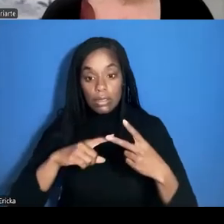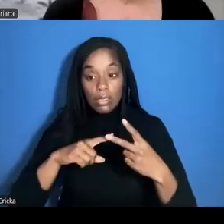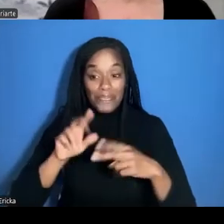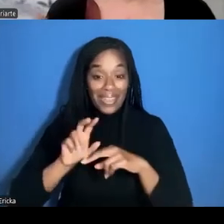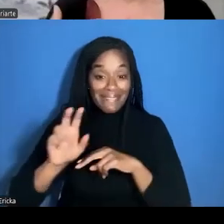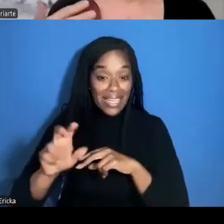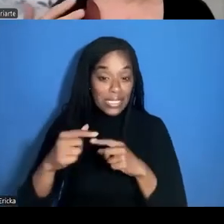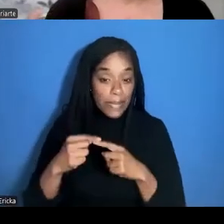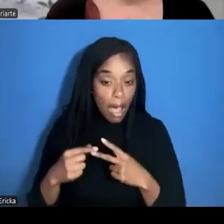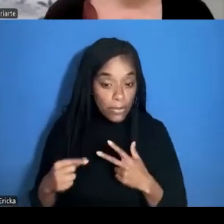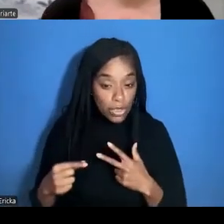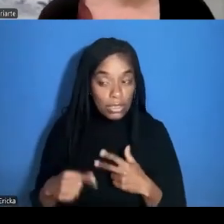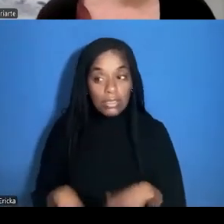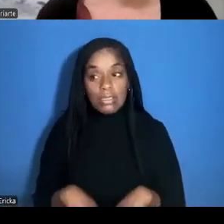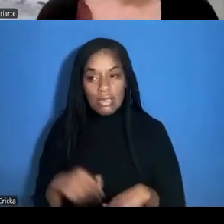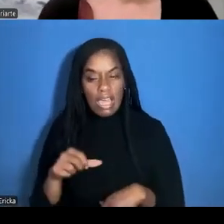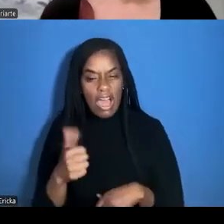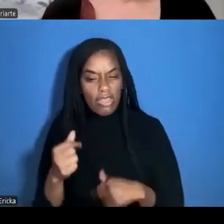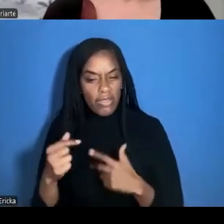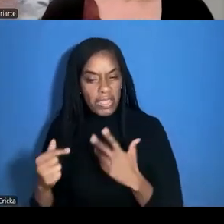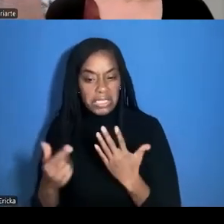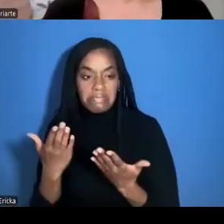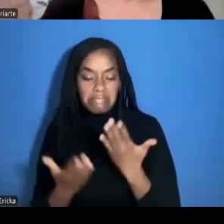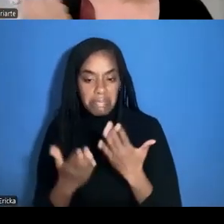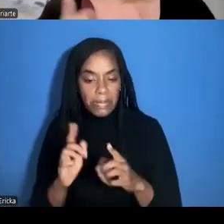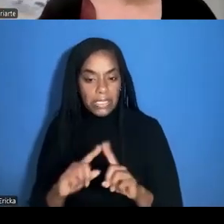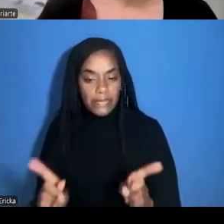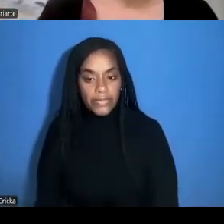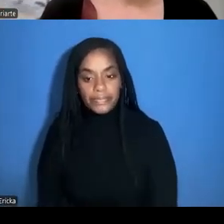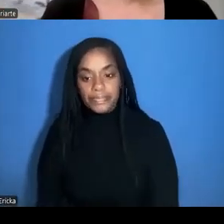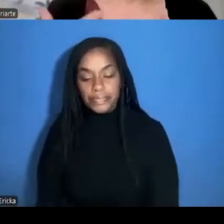and other things can be different, but just know that the eligibility